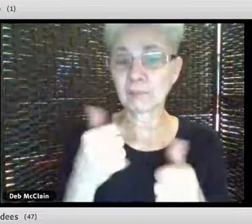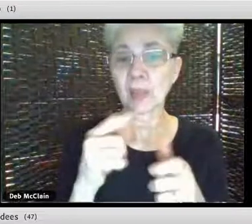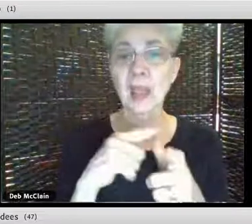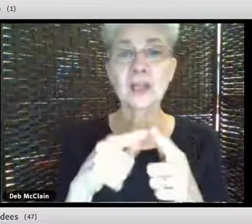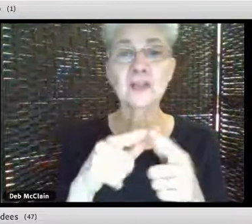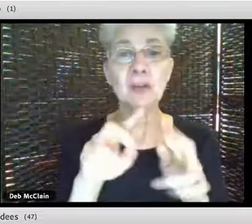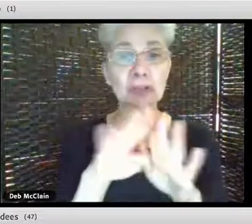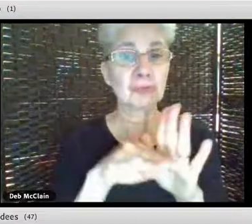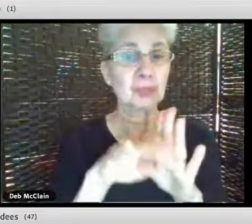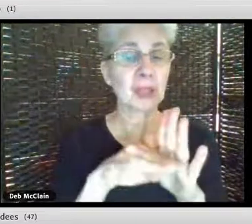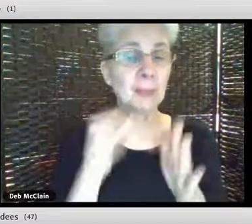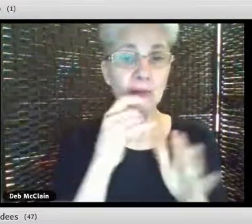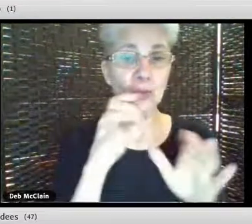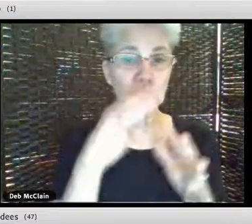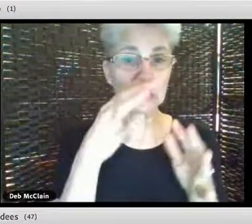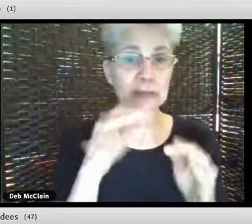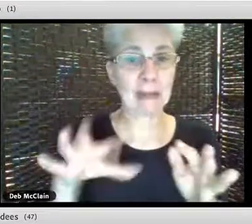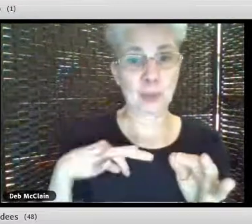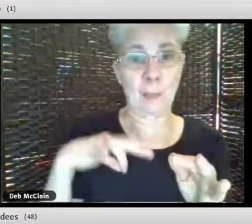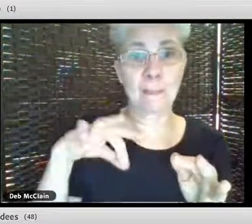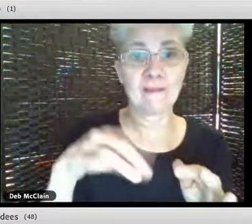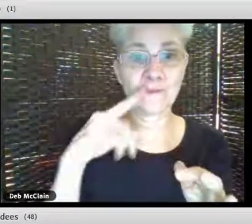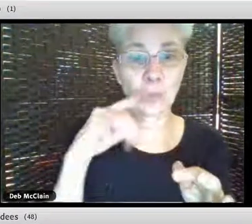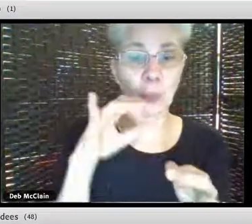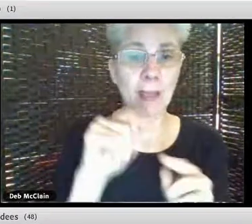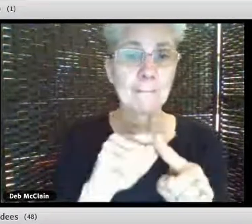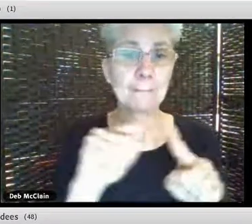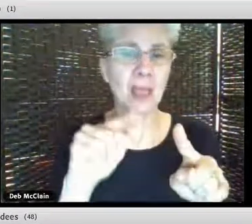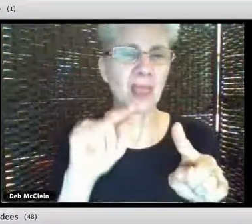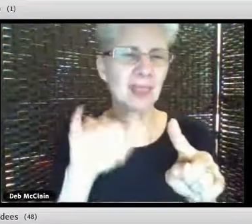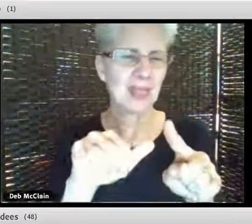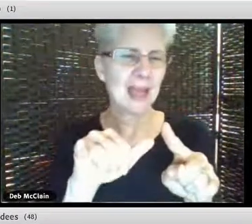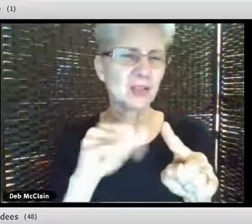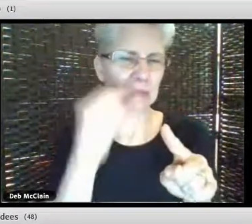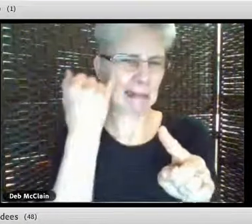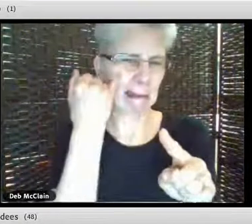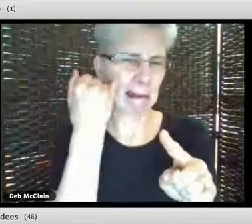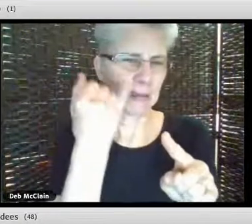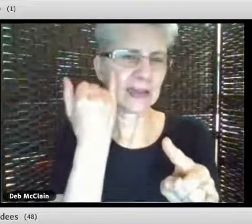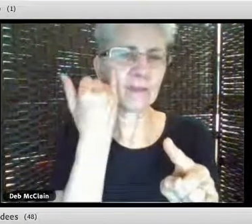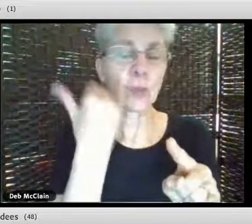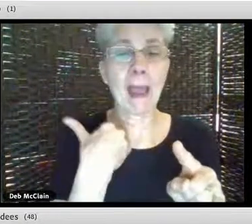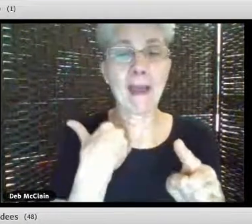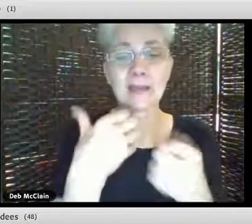even if you do decide to pay for it, but like I said, that's a tip I can give you if you have a separate account,